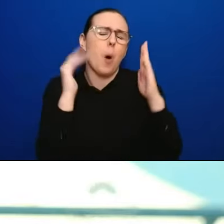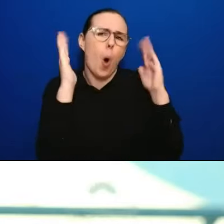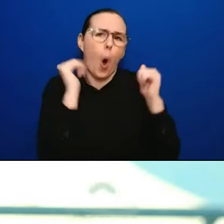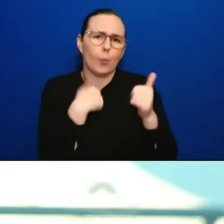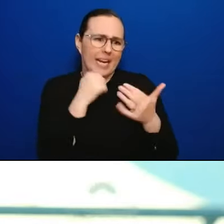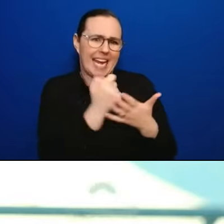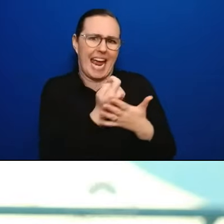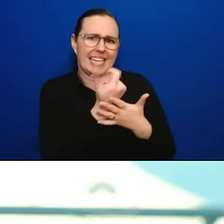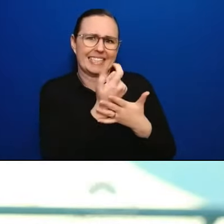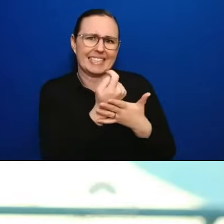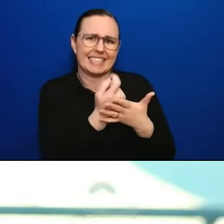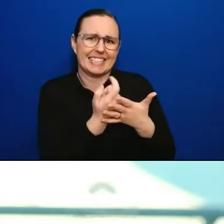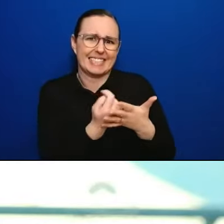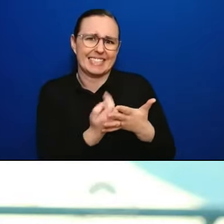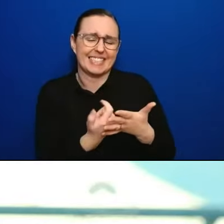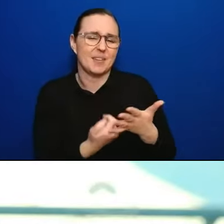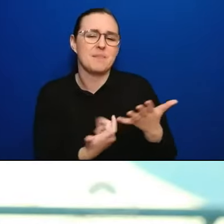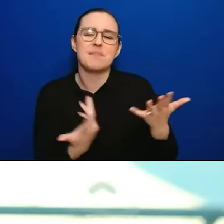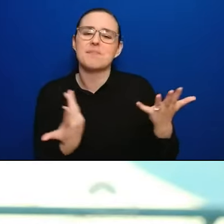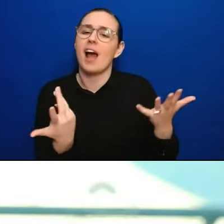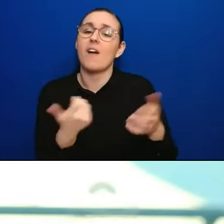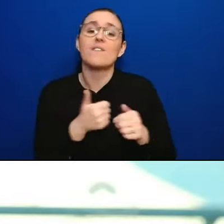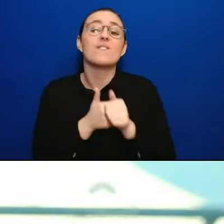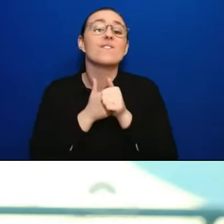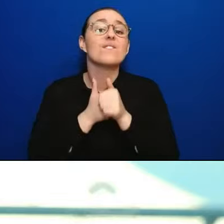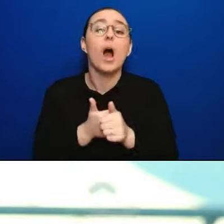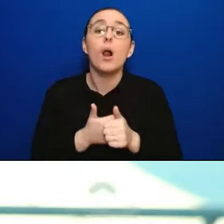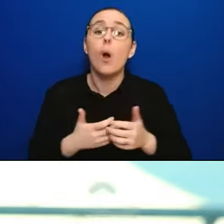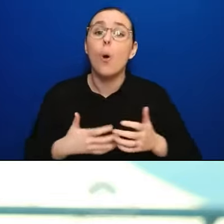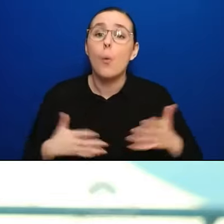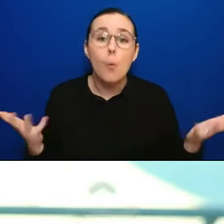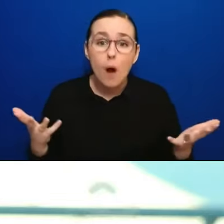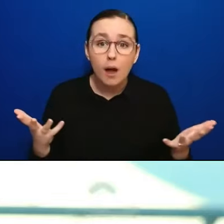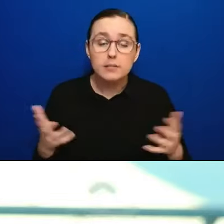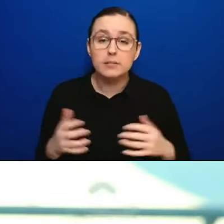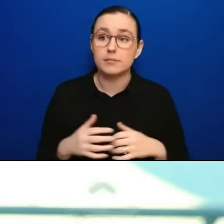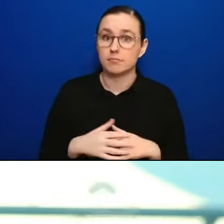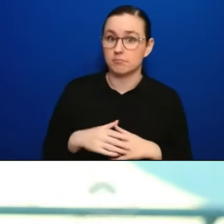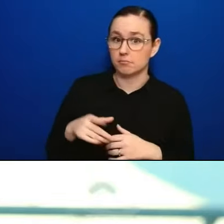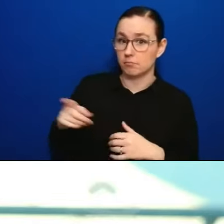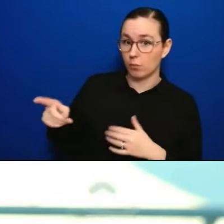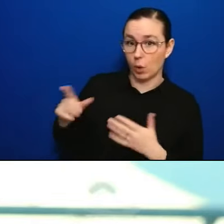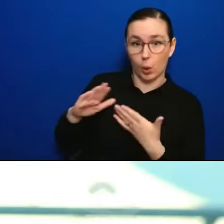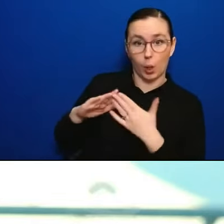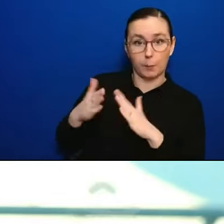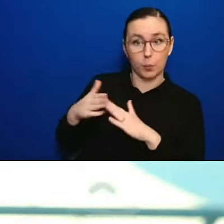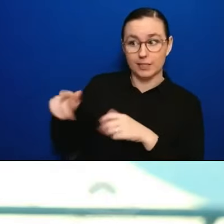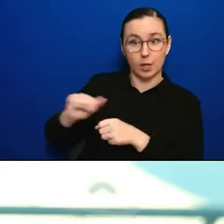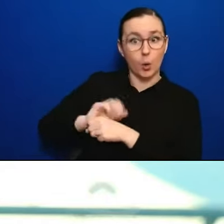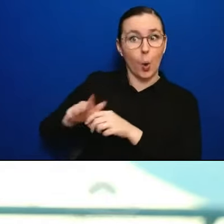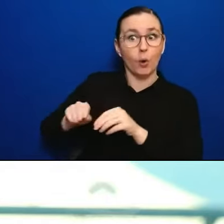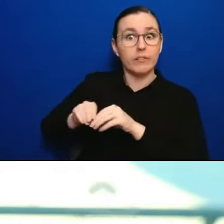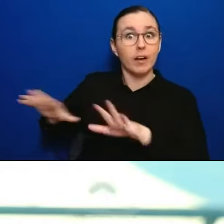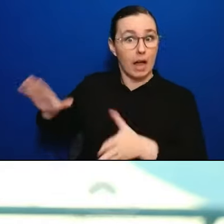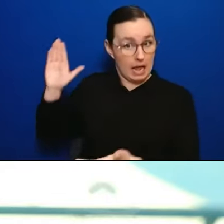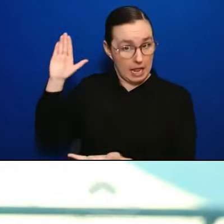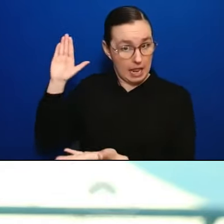in schools are the ones that we hope to get rid of first.